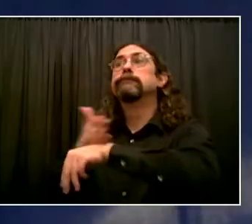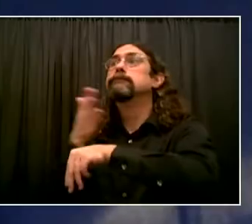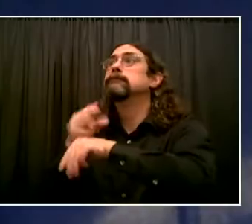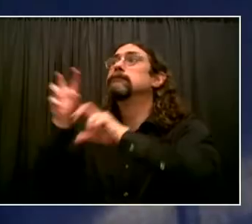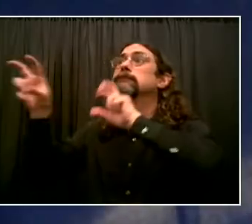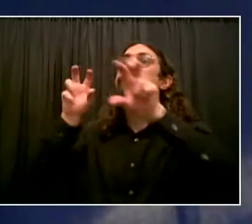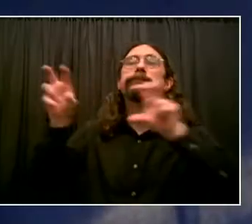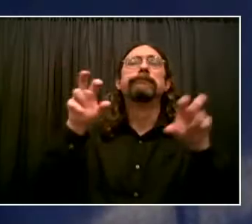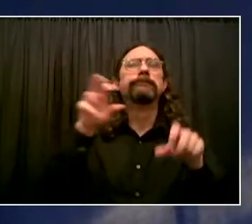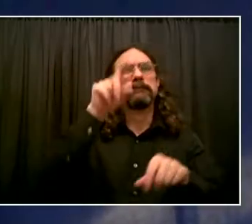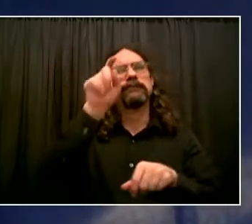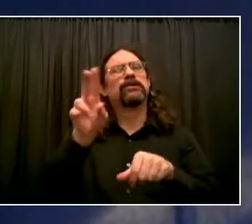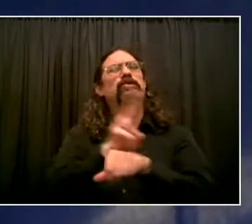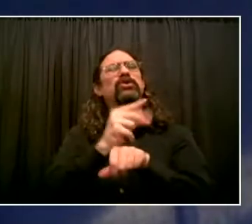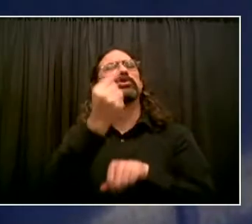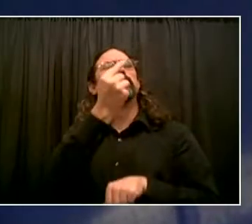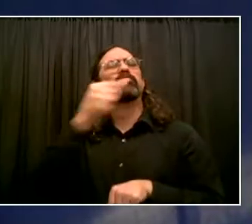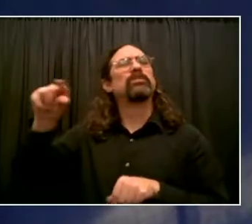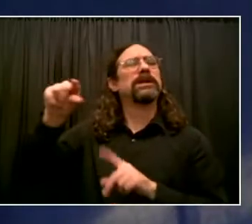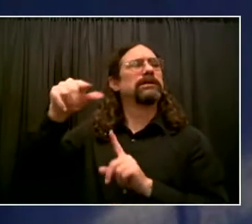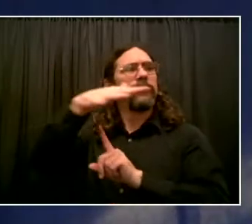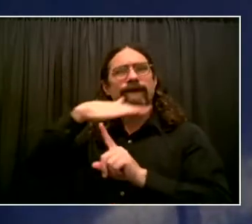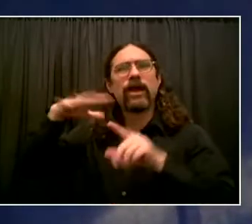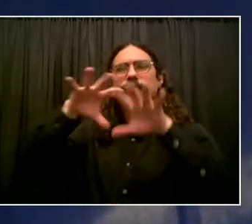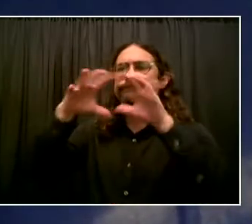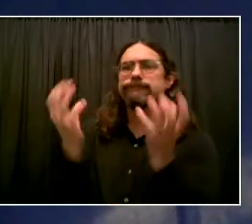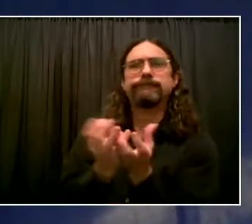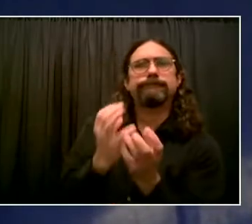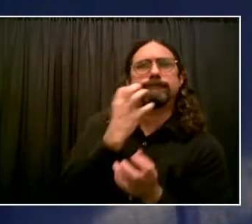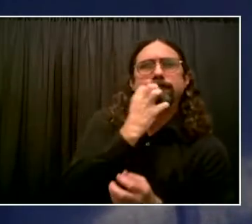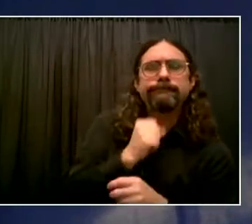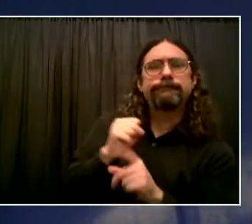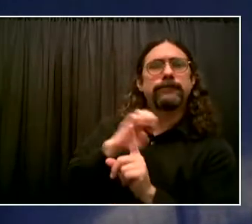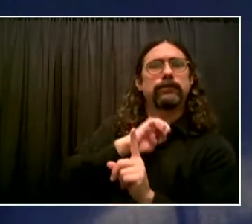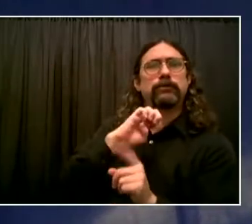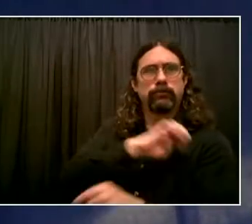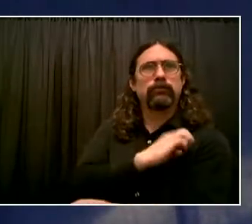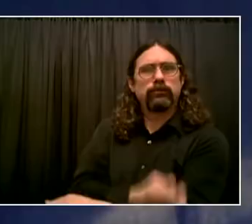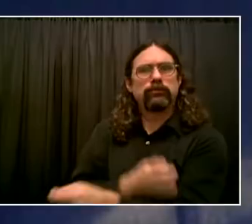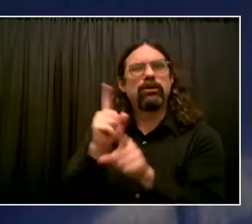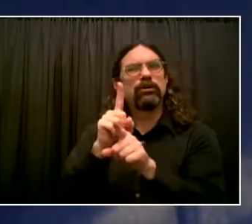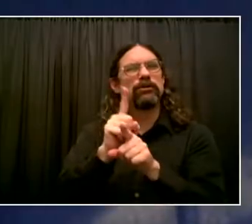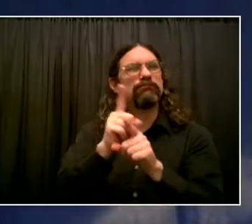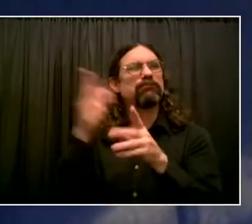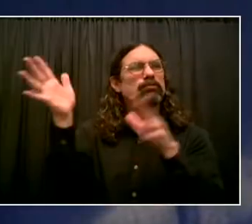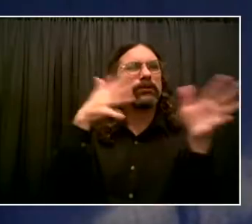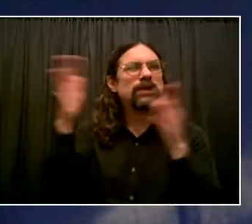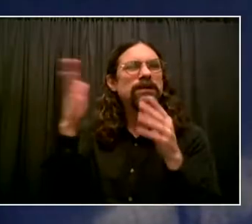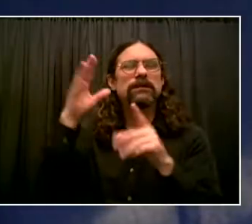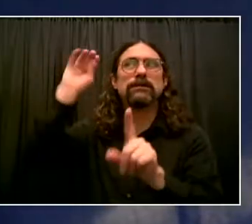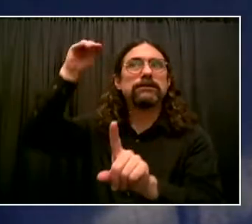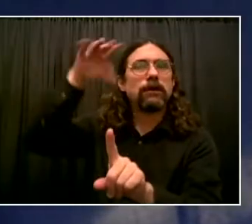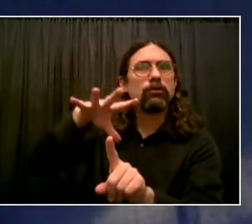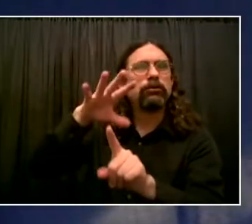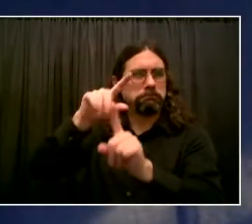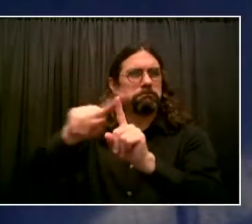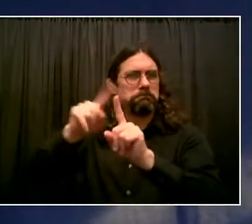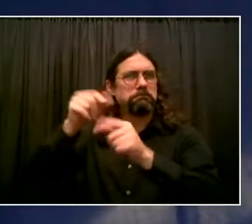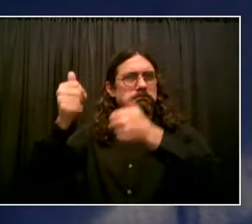AROUND THE CANAL TO HAVE ROOF TOP WIND AND SOLAR AND GREEN ROOFS AS WELL AS STREET SAFETY